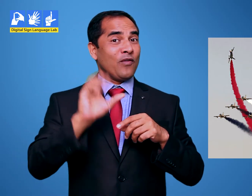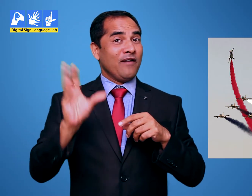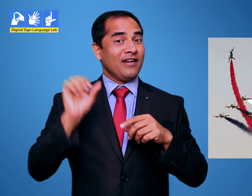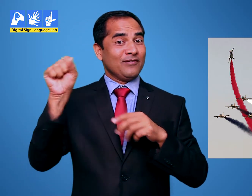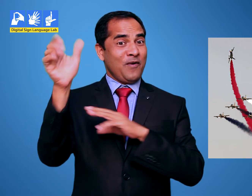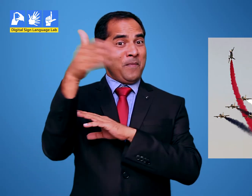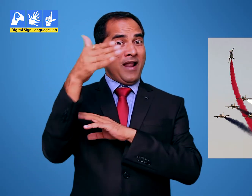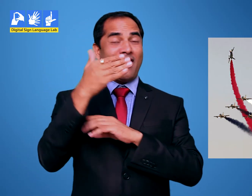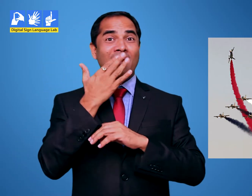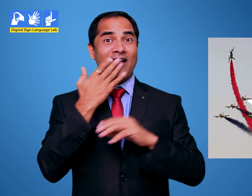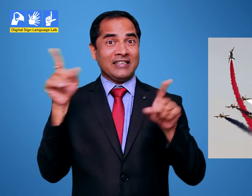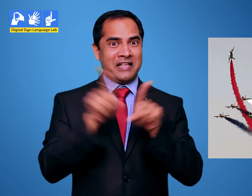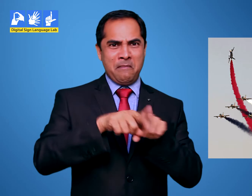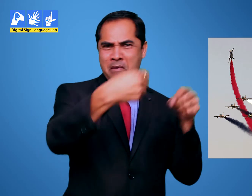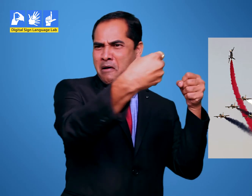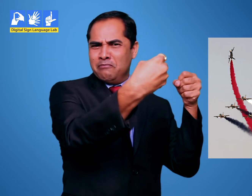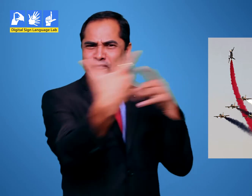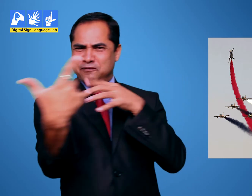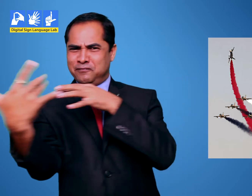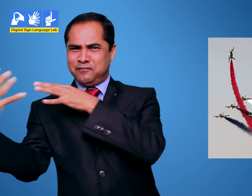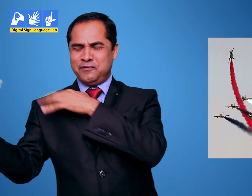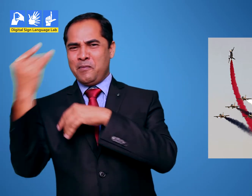South African flag.